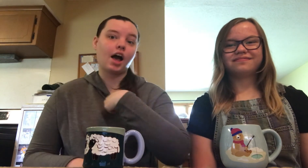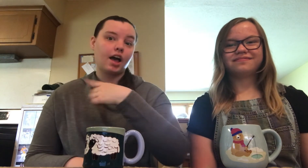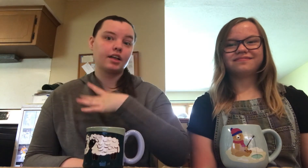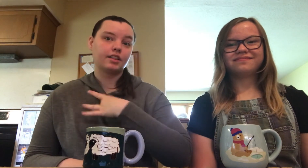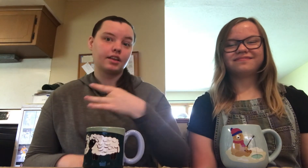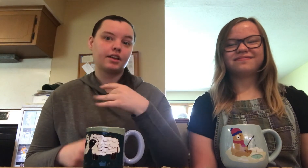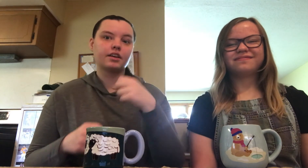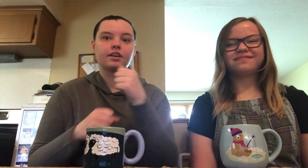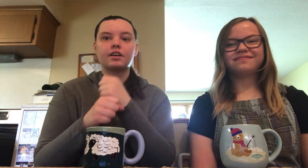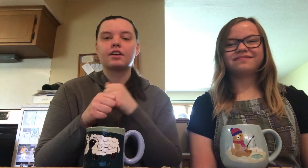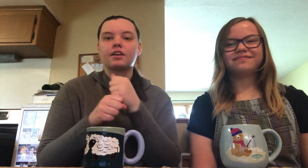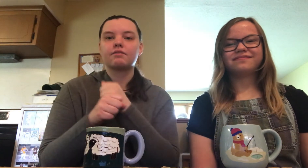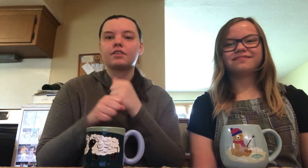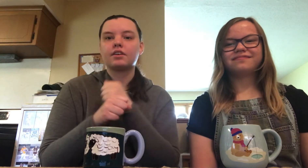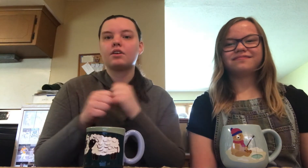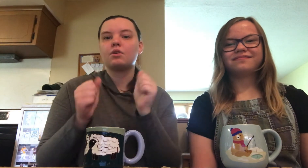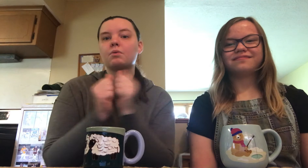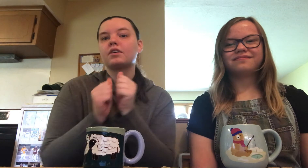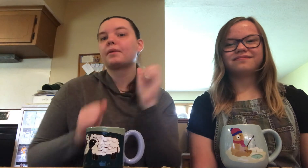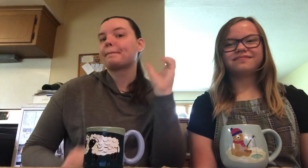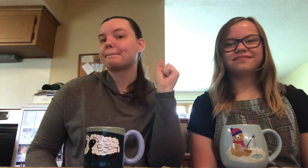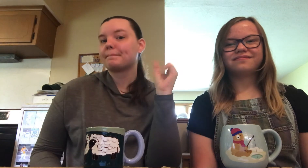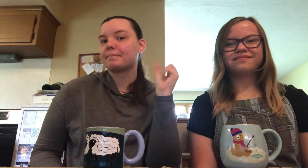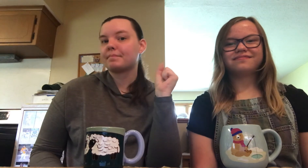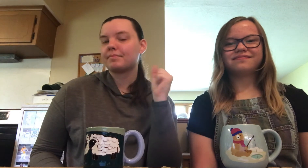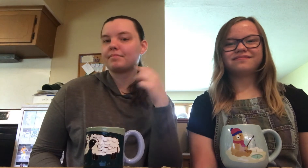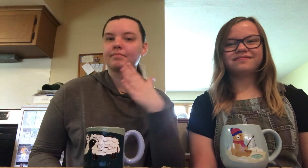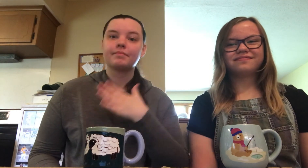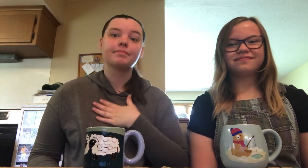I like coffee with milk.